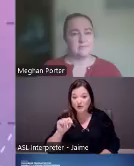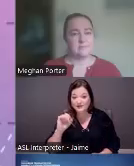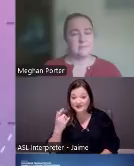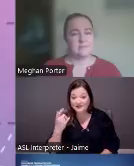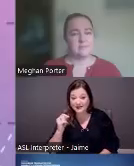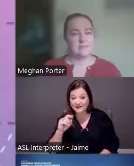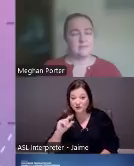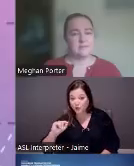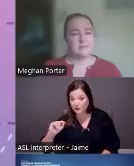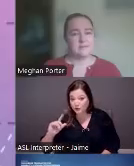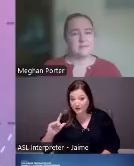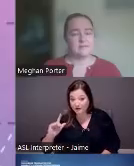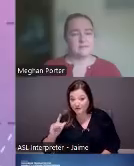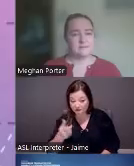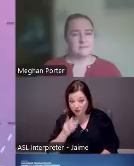Is that your hope?